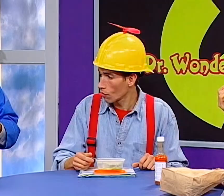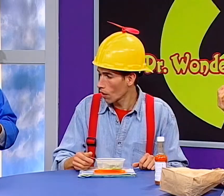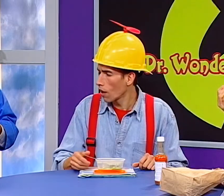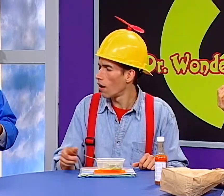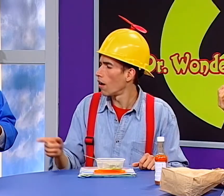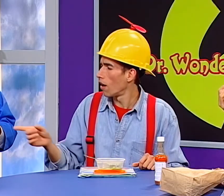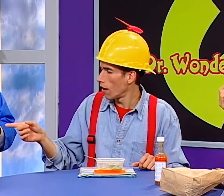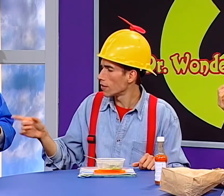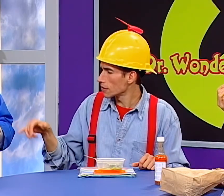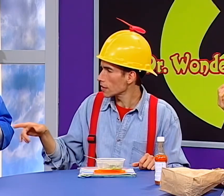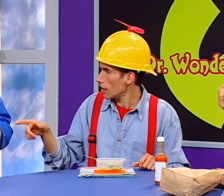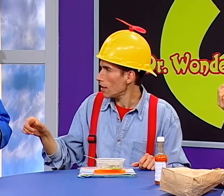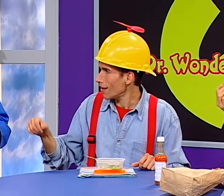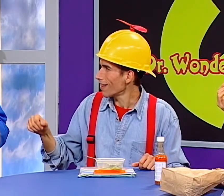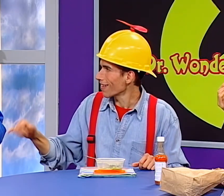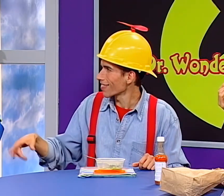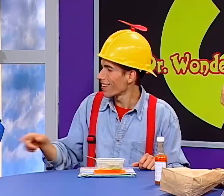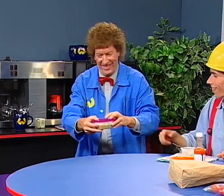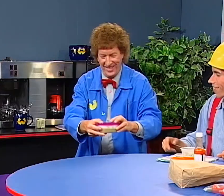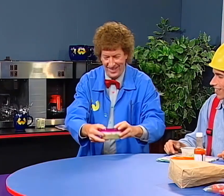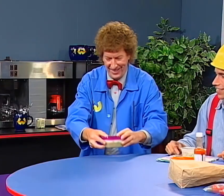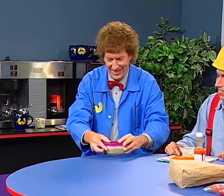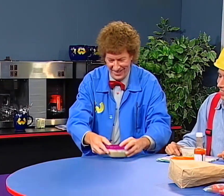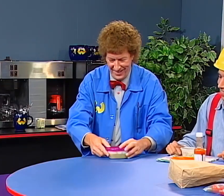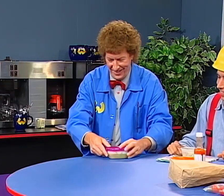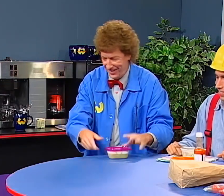IS THIS THE ONE? YEAH, THAT'S THE ONE.